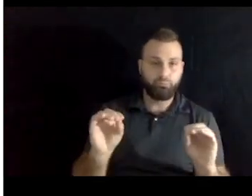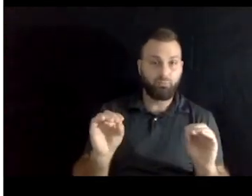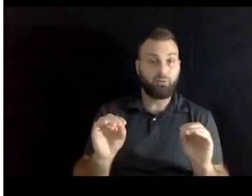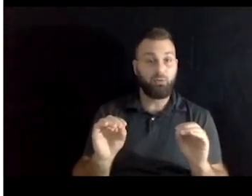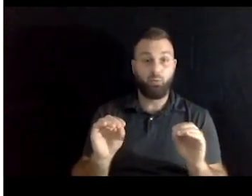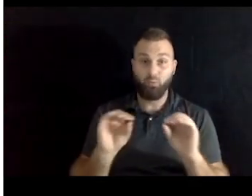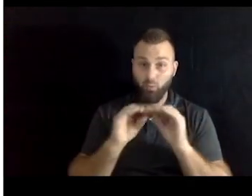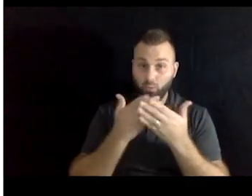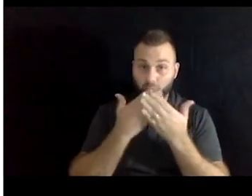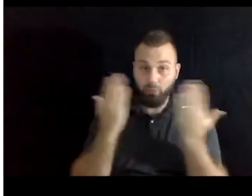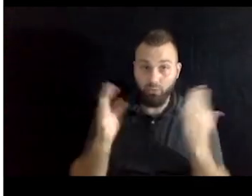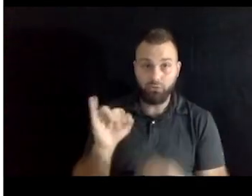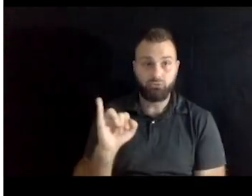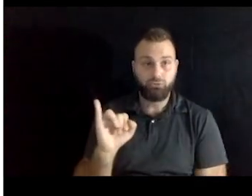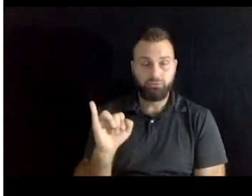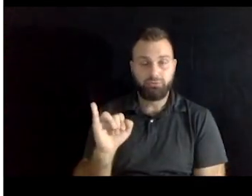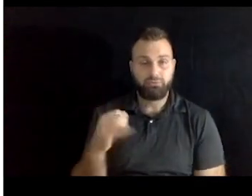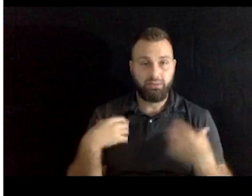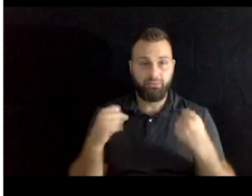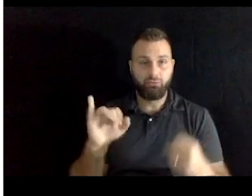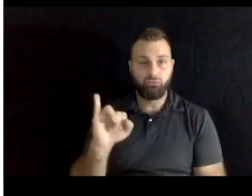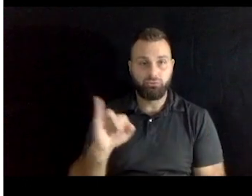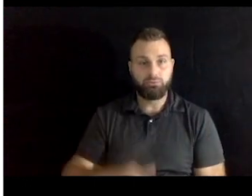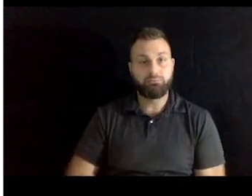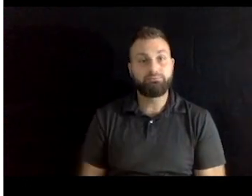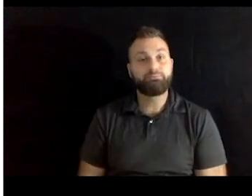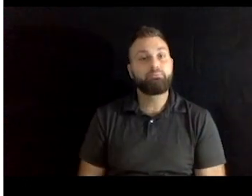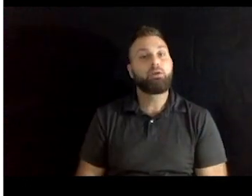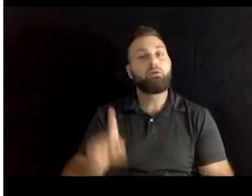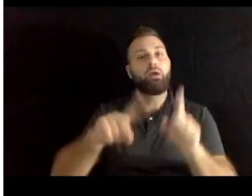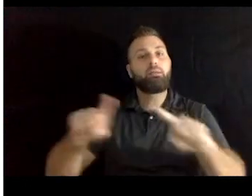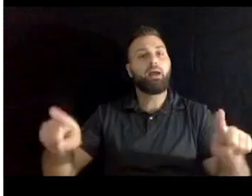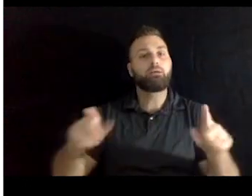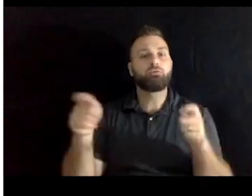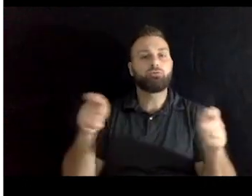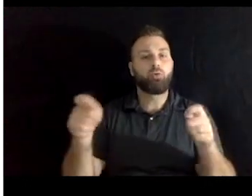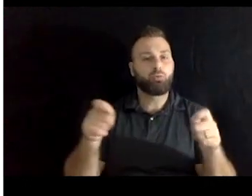So these were truly uninsured people. This was a randomized controlled trial with